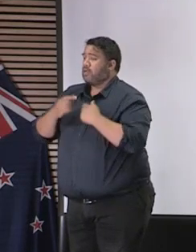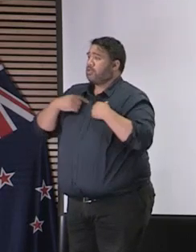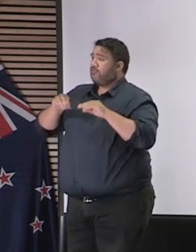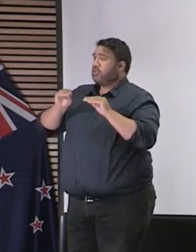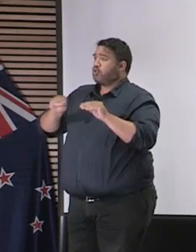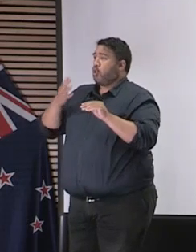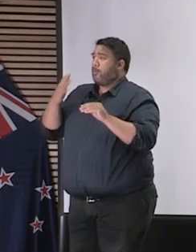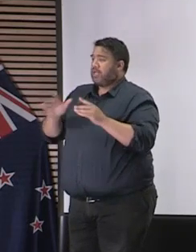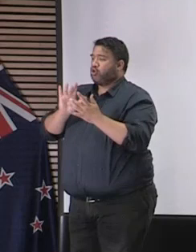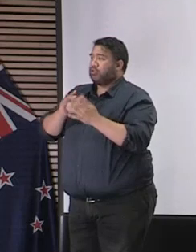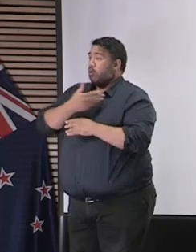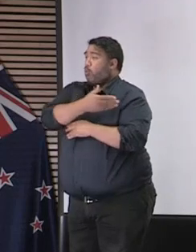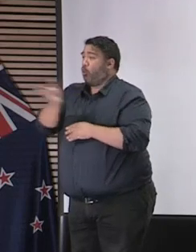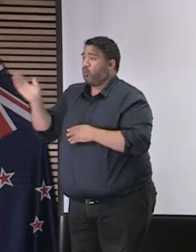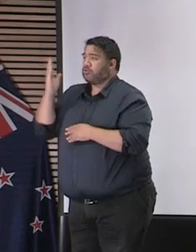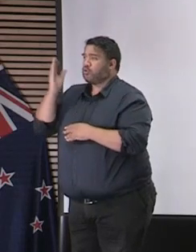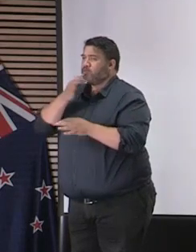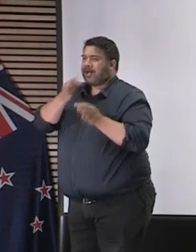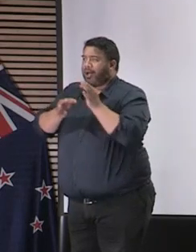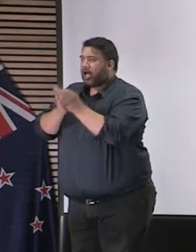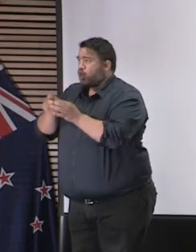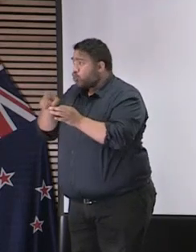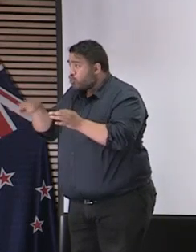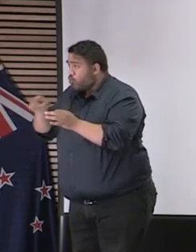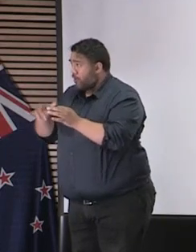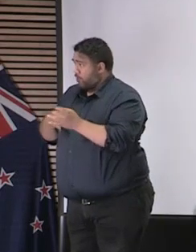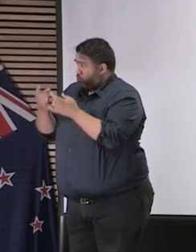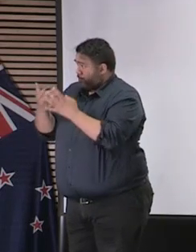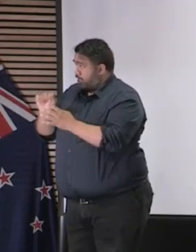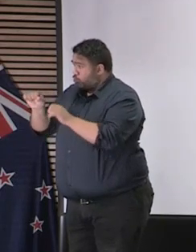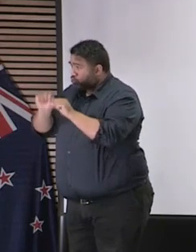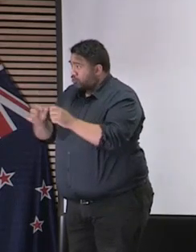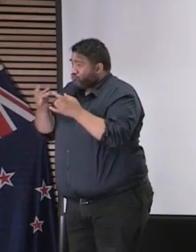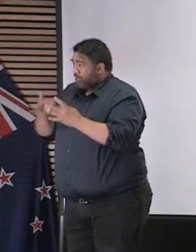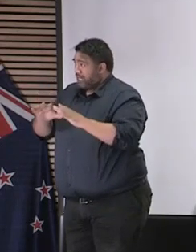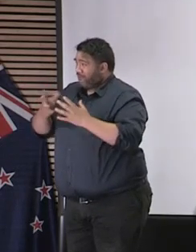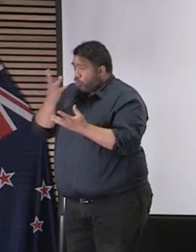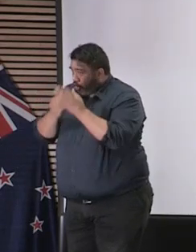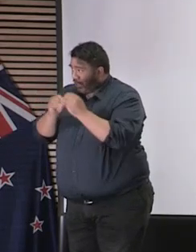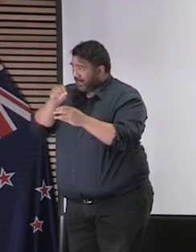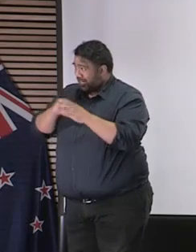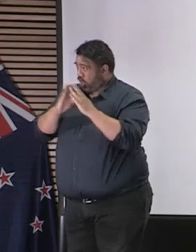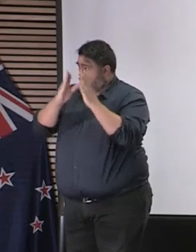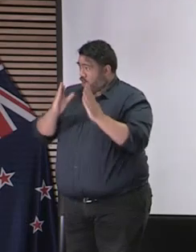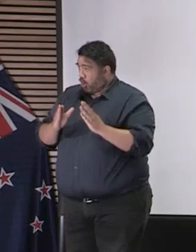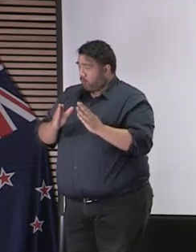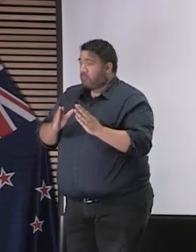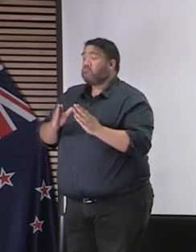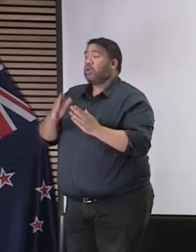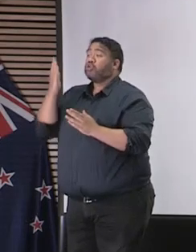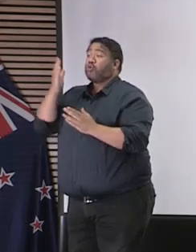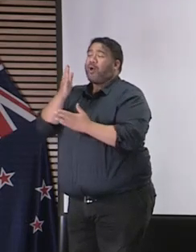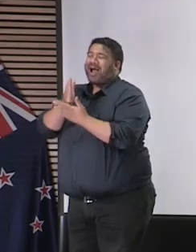term 2 starts next Wednesday.